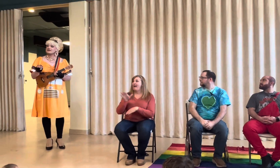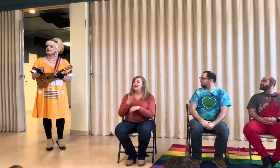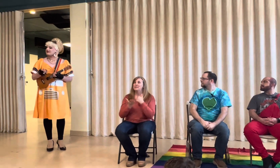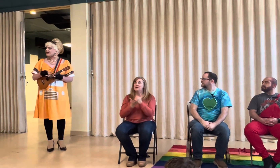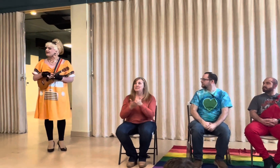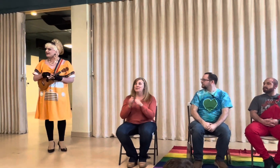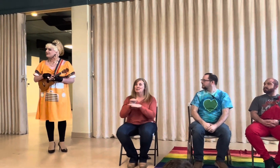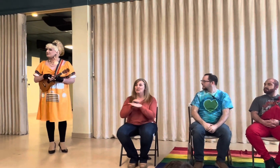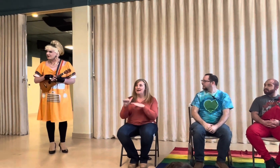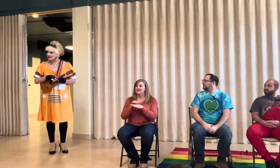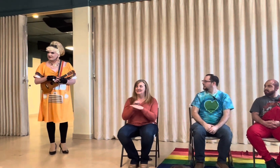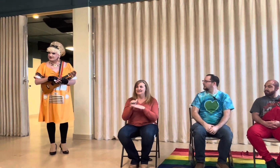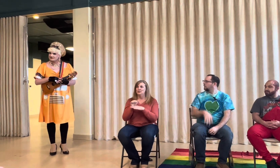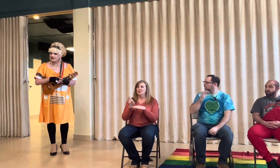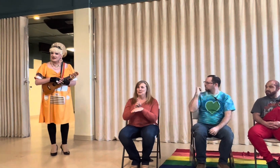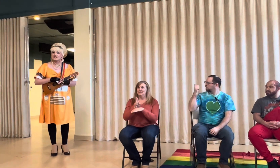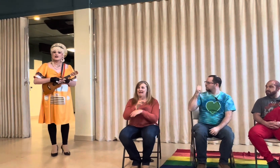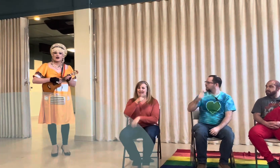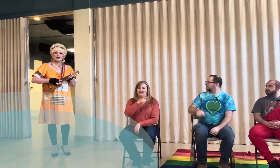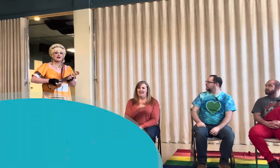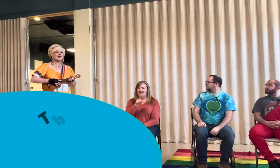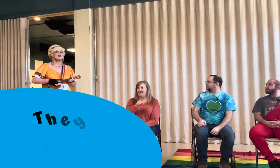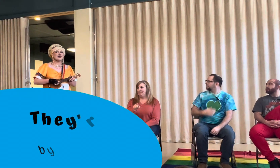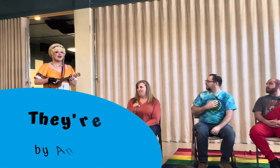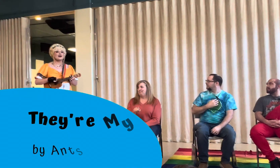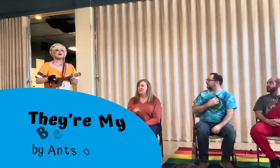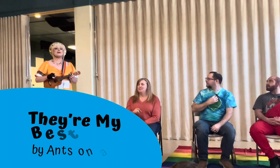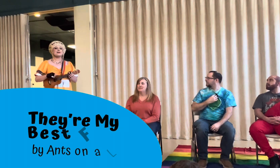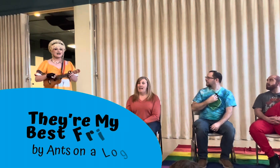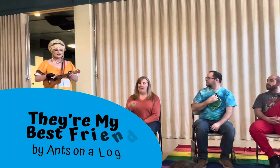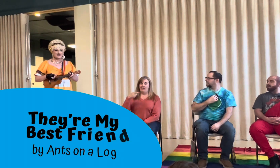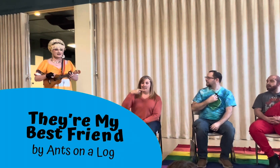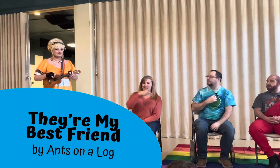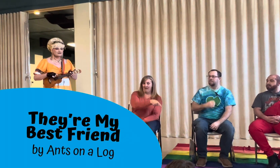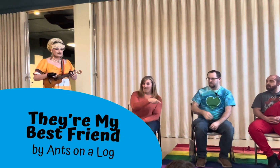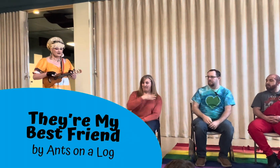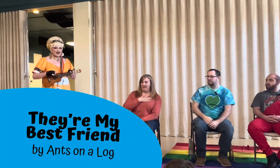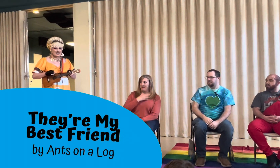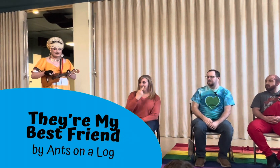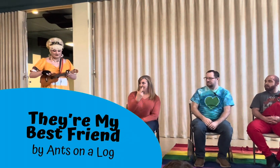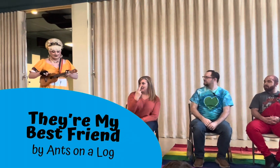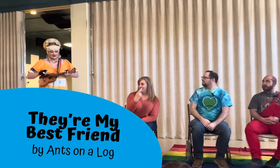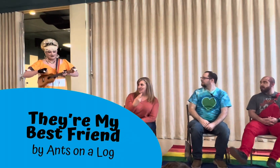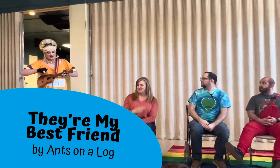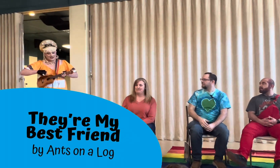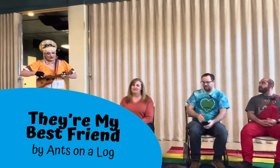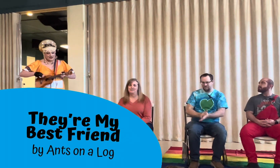using they/them pronouns, and it's called They're My Best Friend. Ready? BUSTER: Ready! CALI: Here